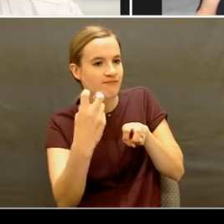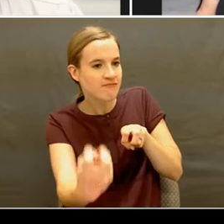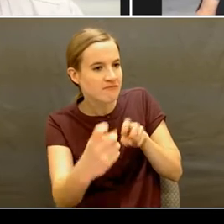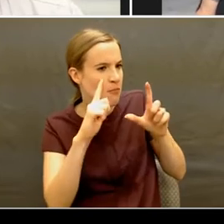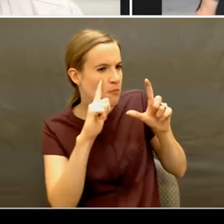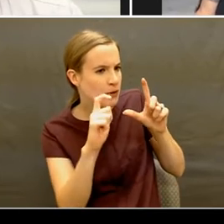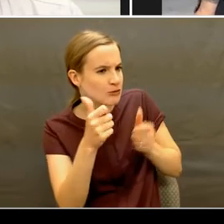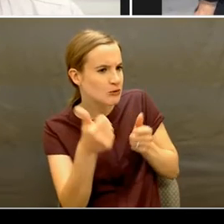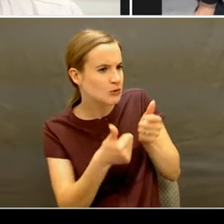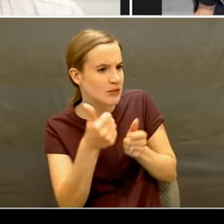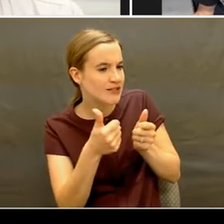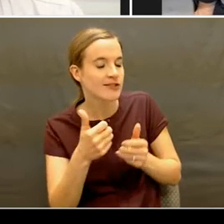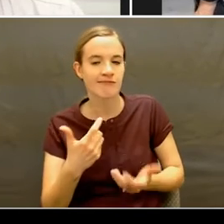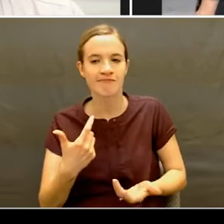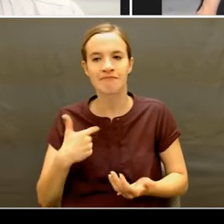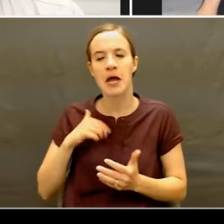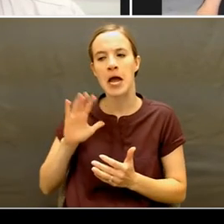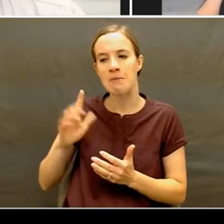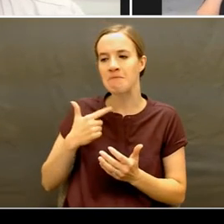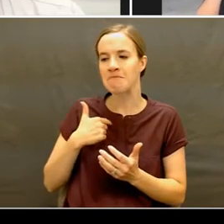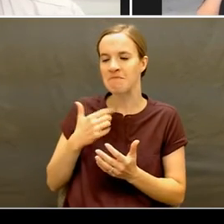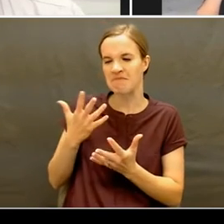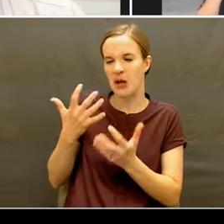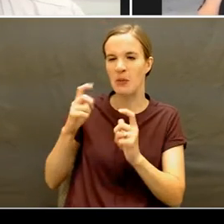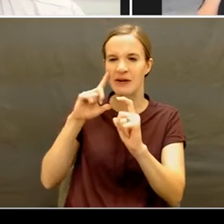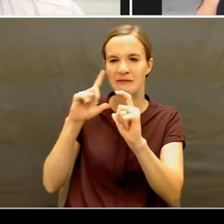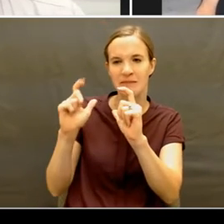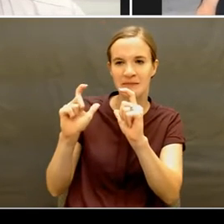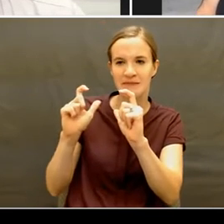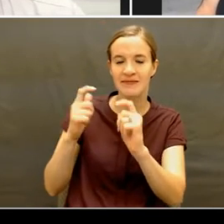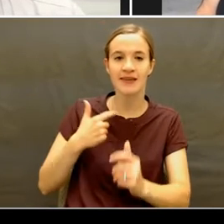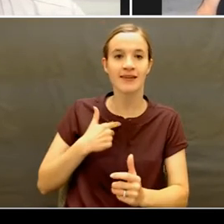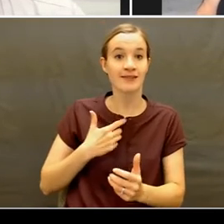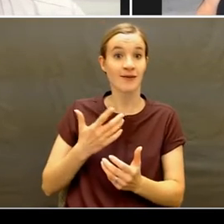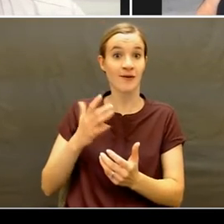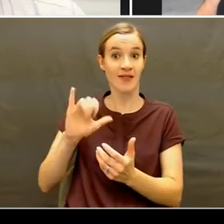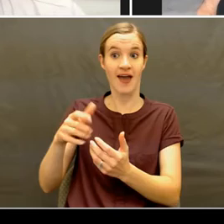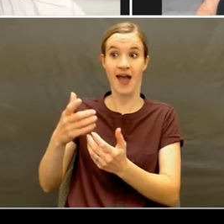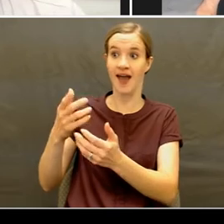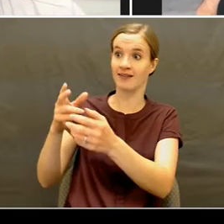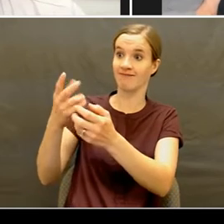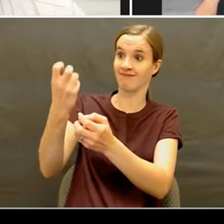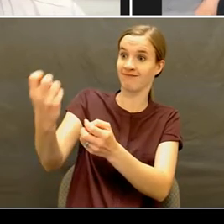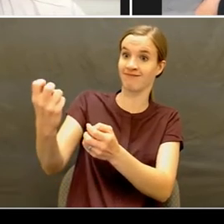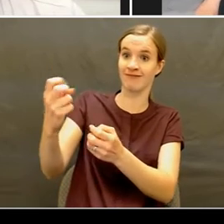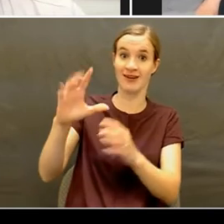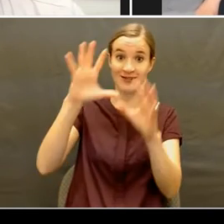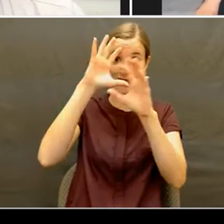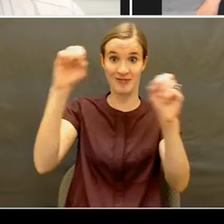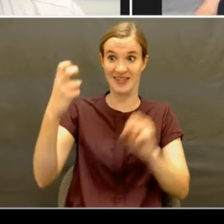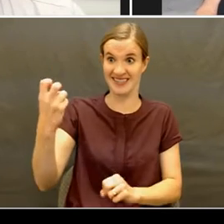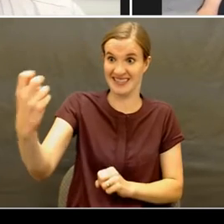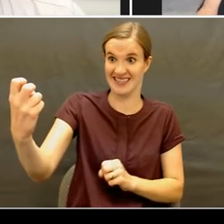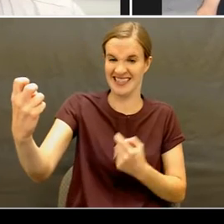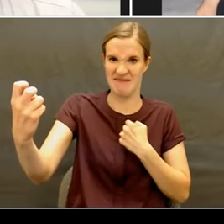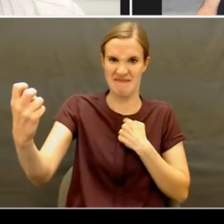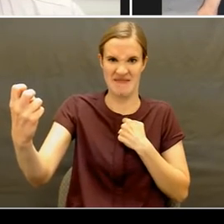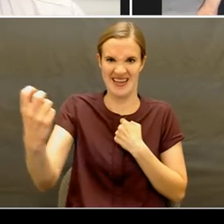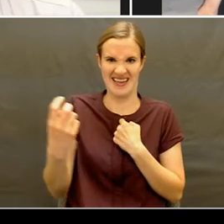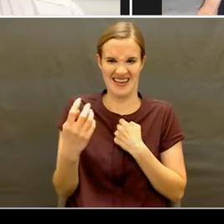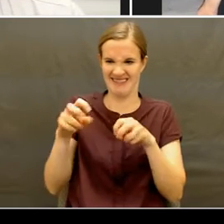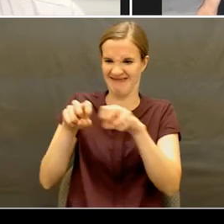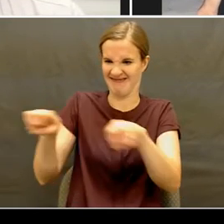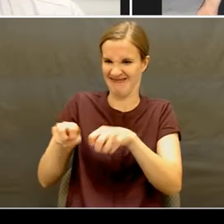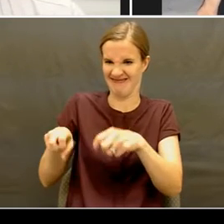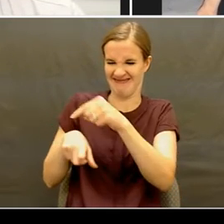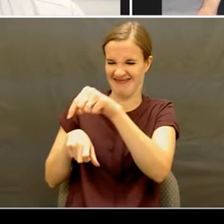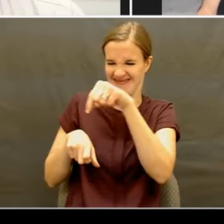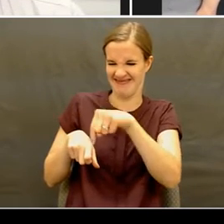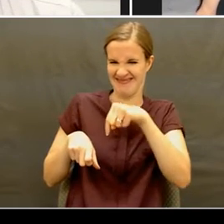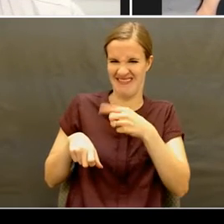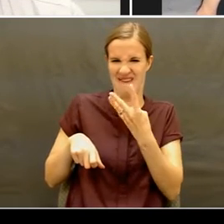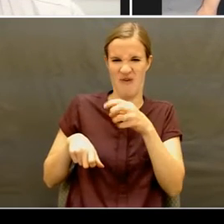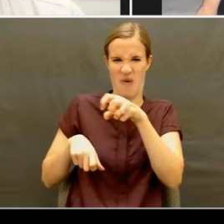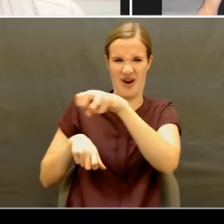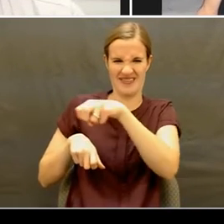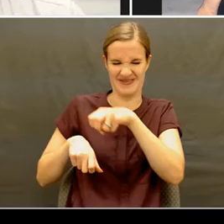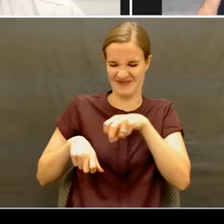from, from this, like you said there's and there was 30,000 people 30,000, 3,000 people there. And